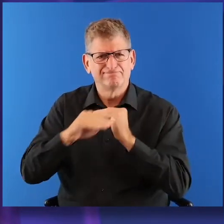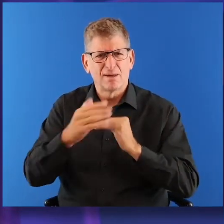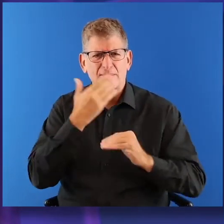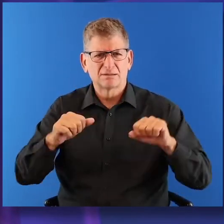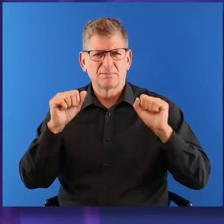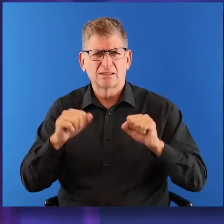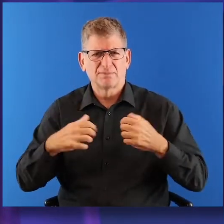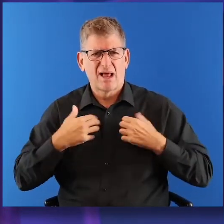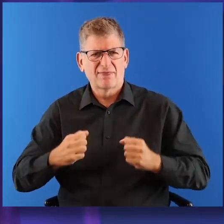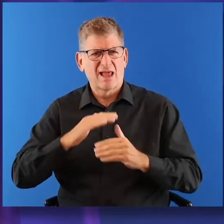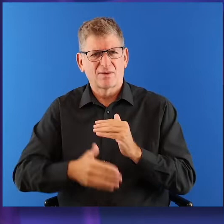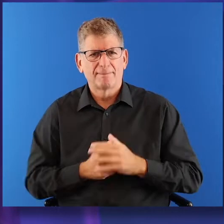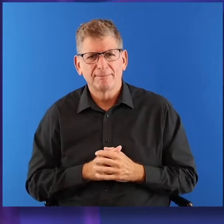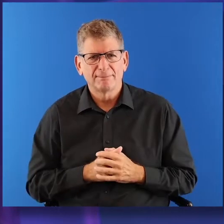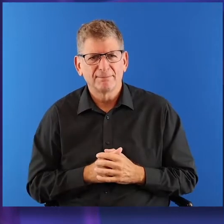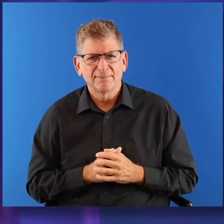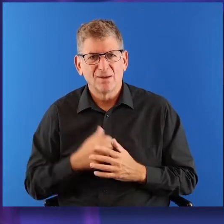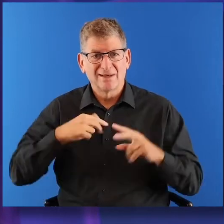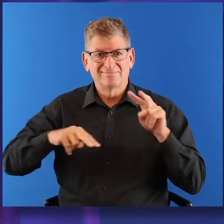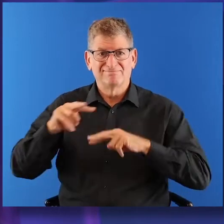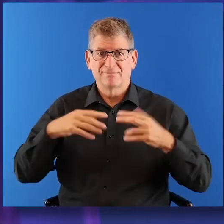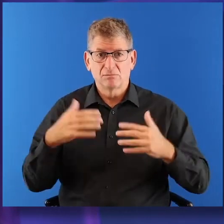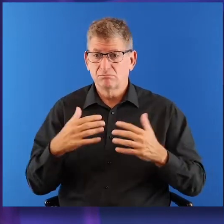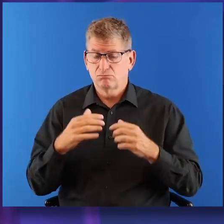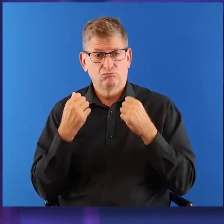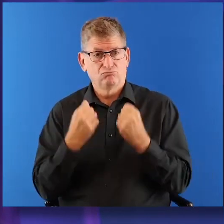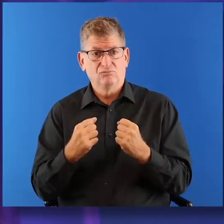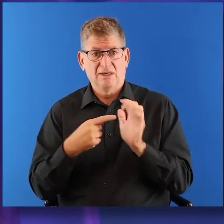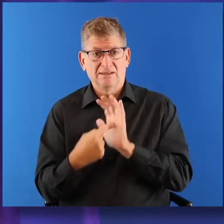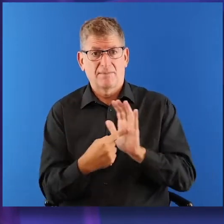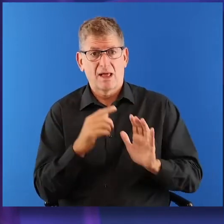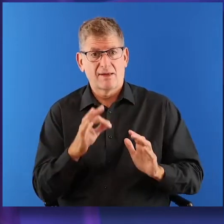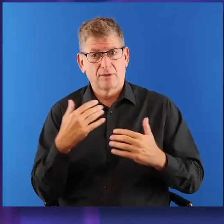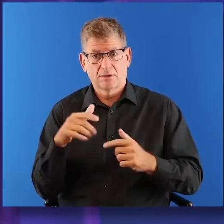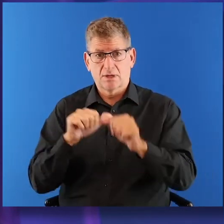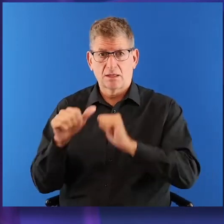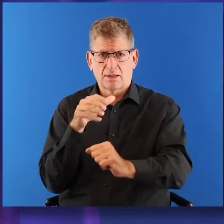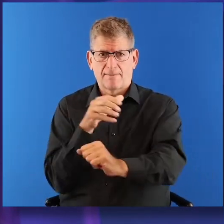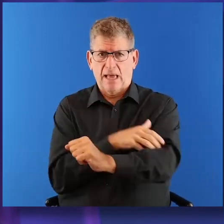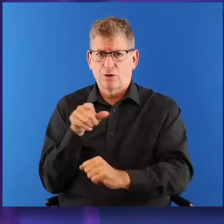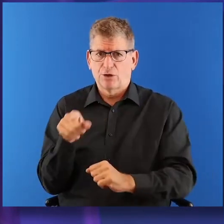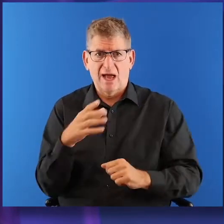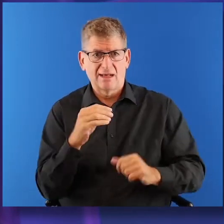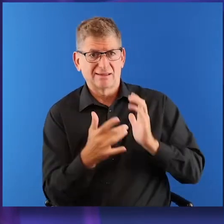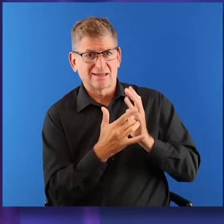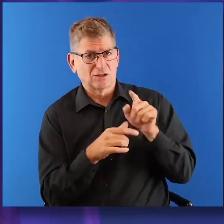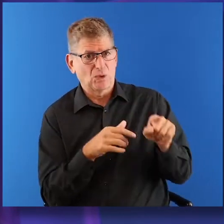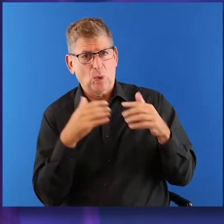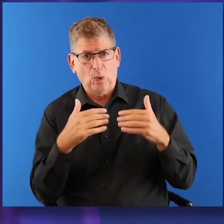to improve human health. We've witnessed incredible progress such as advances in computer vision systems that